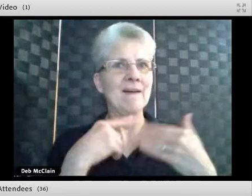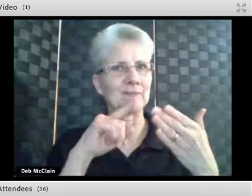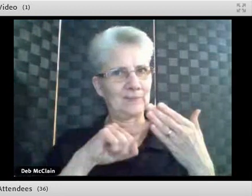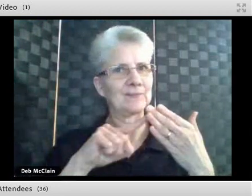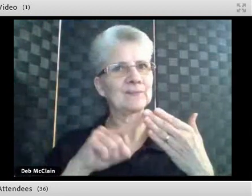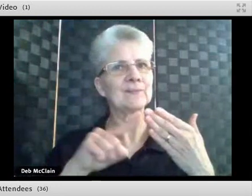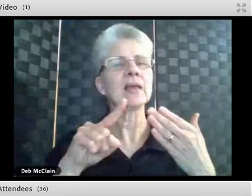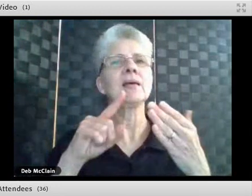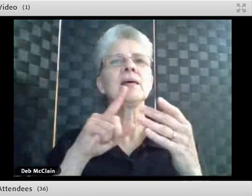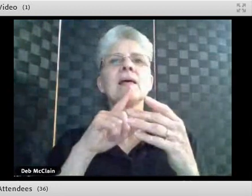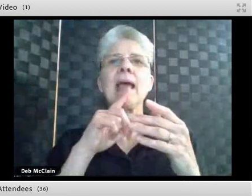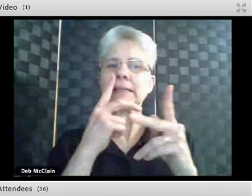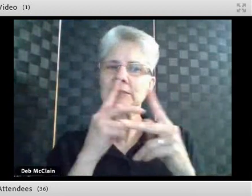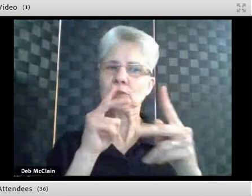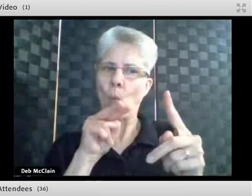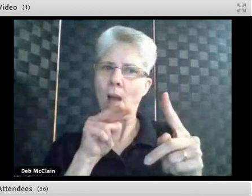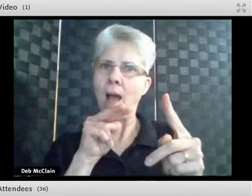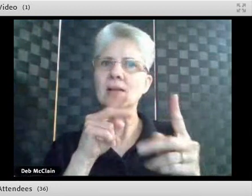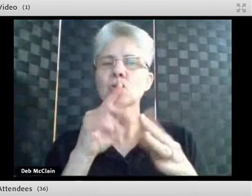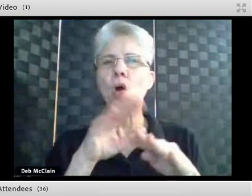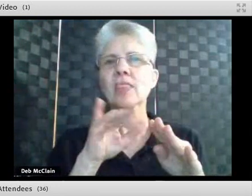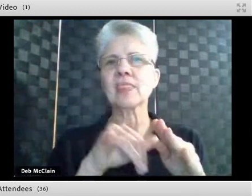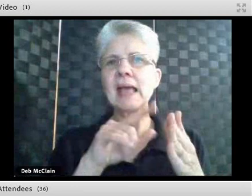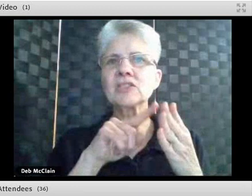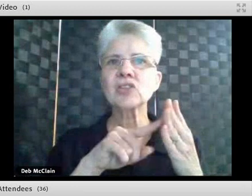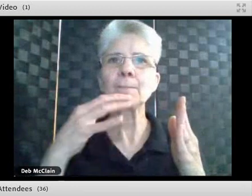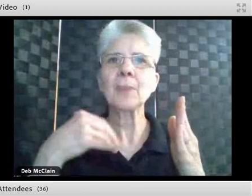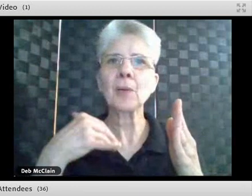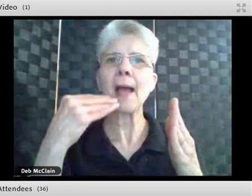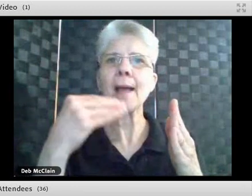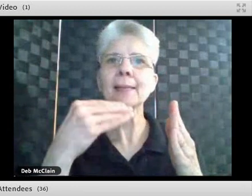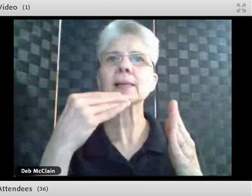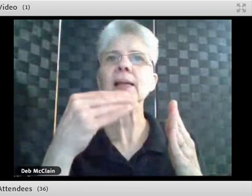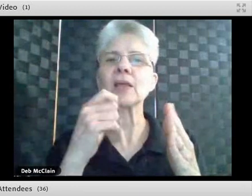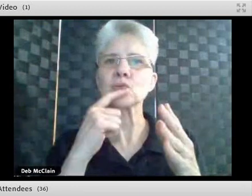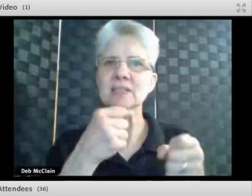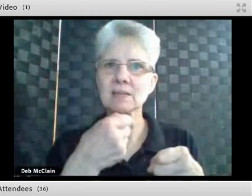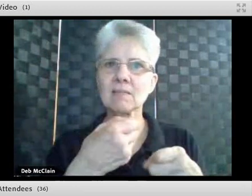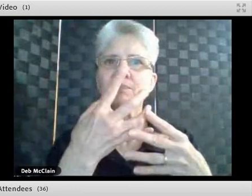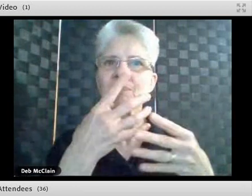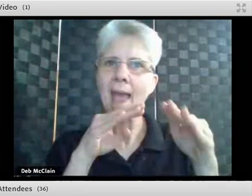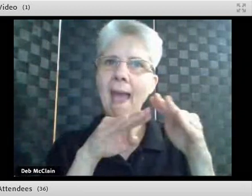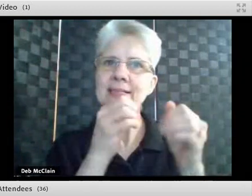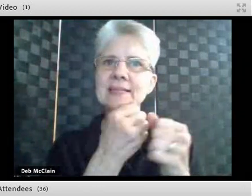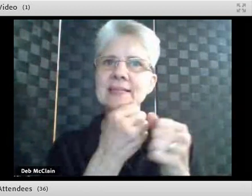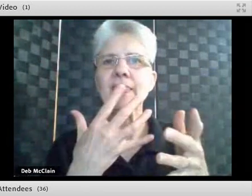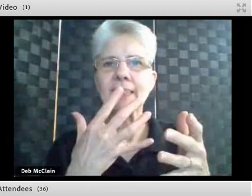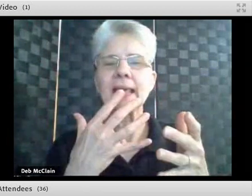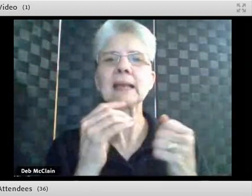and you're just kind of keeping an eye on it and checking periodically that you can still access everything.